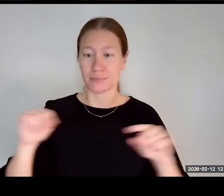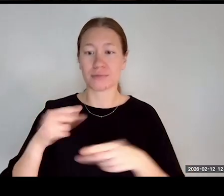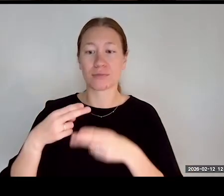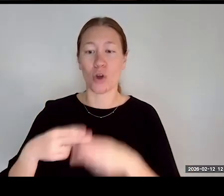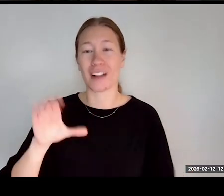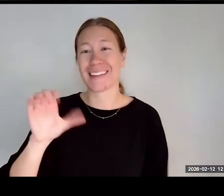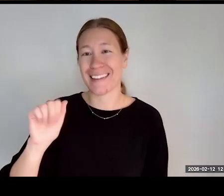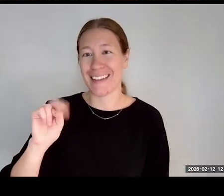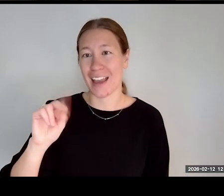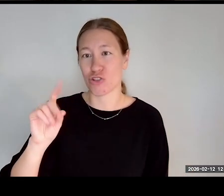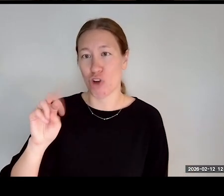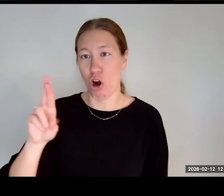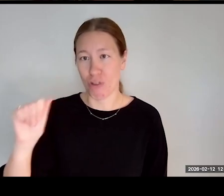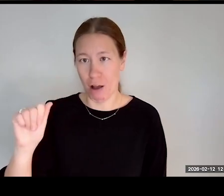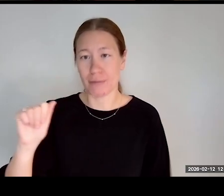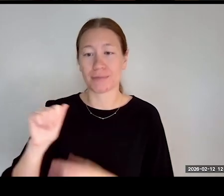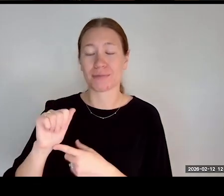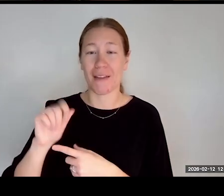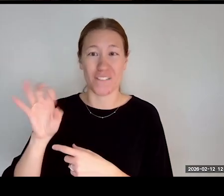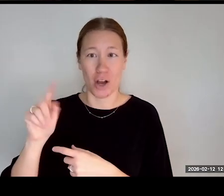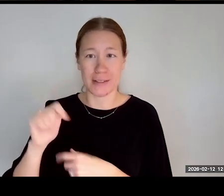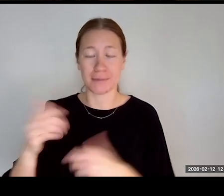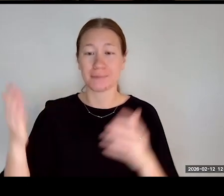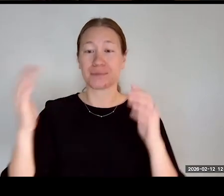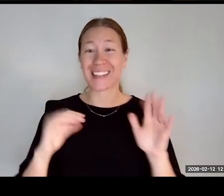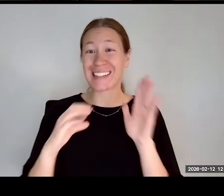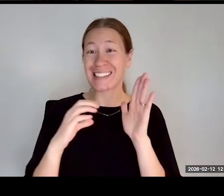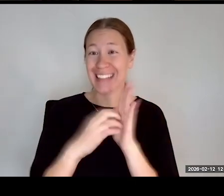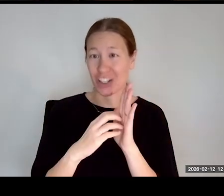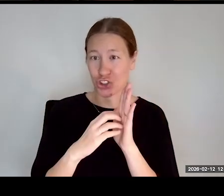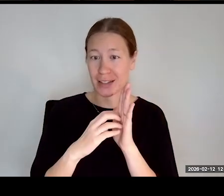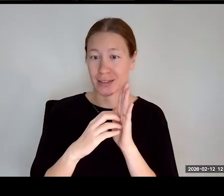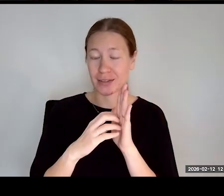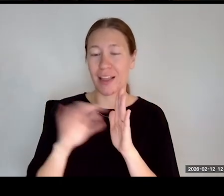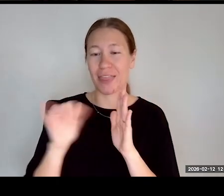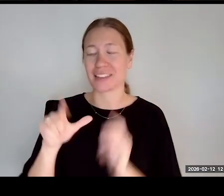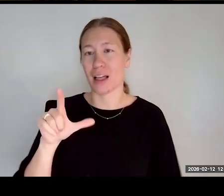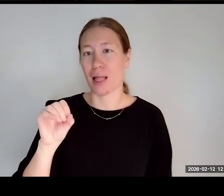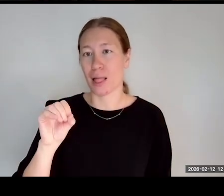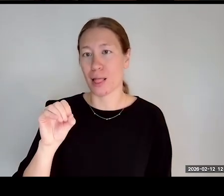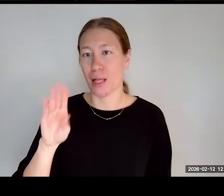We have our section heading font, which is Lobster. And then we have our body font here,